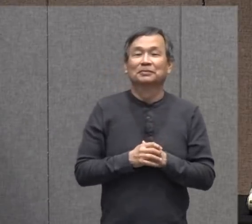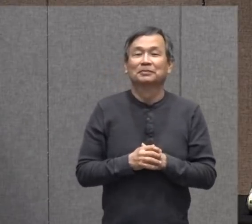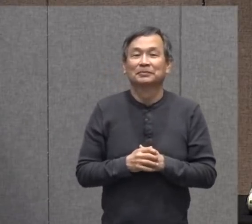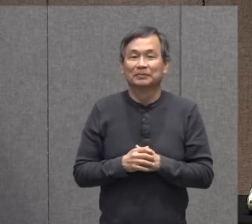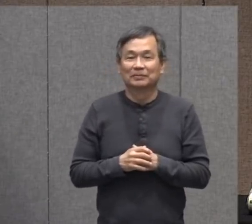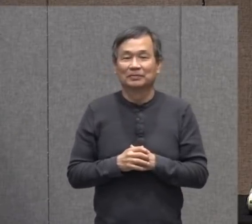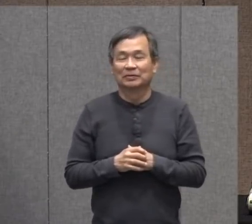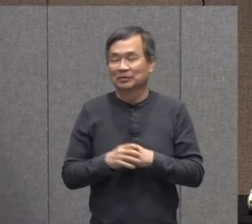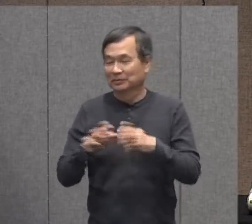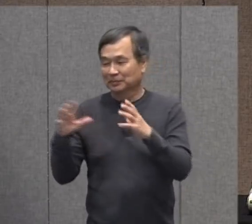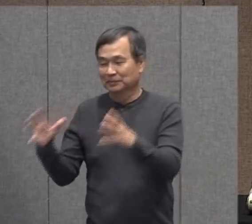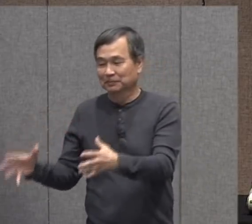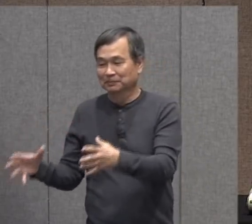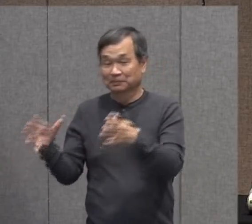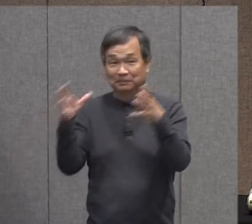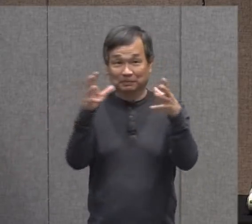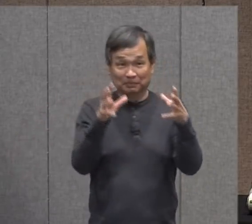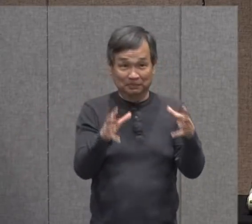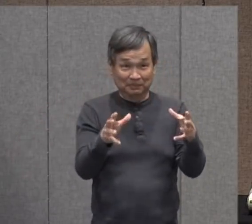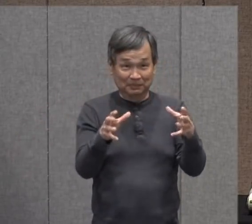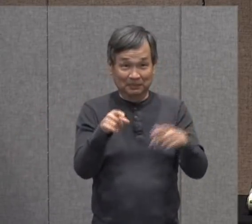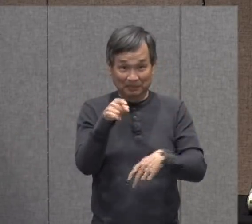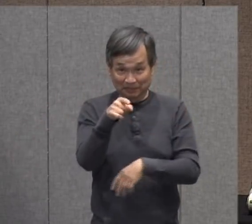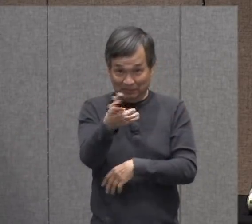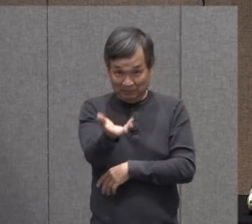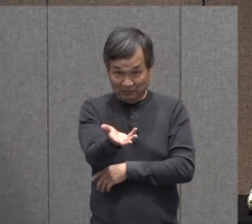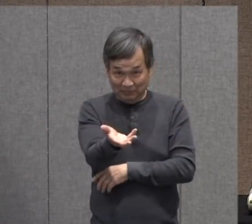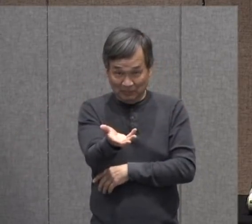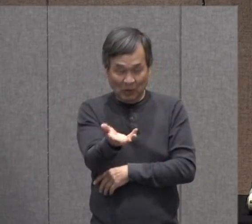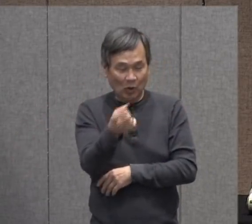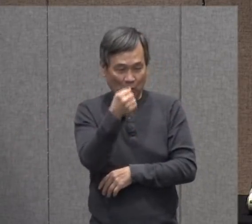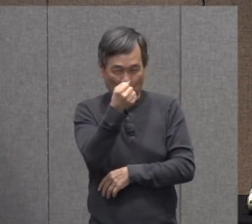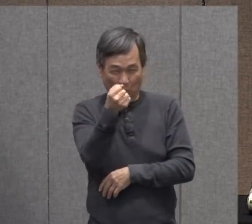I also brought, make sure it doesn't roll away.